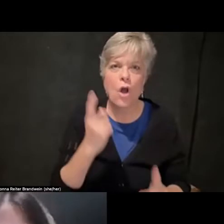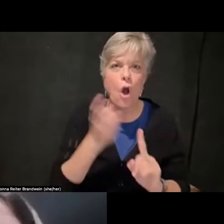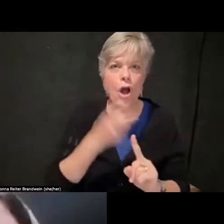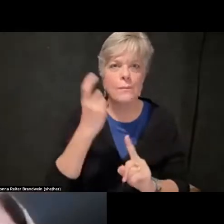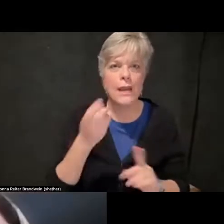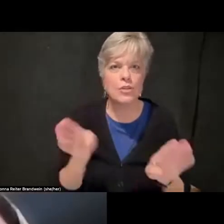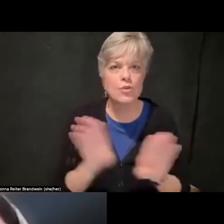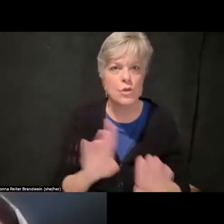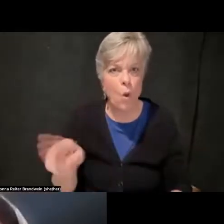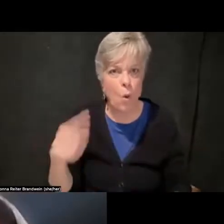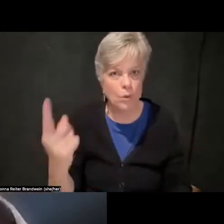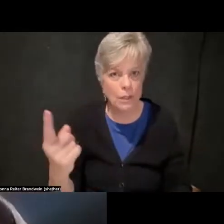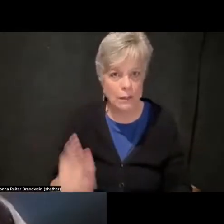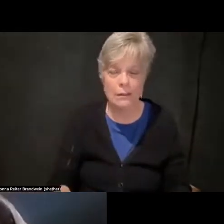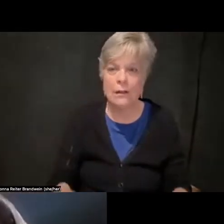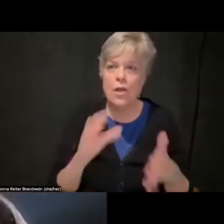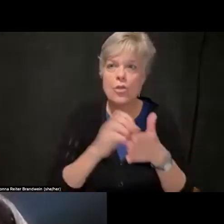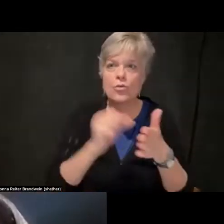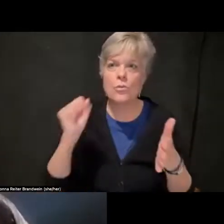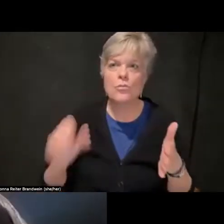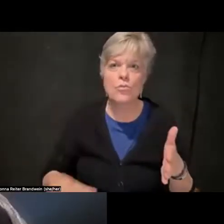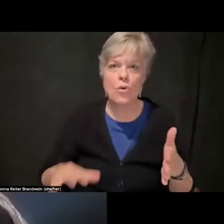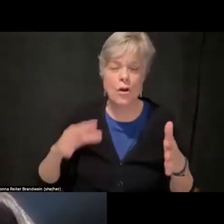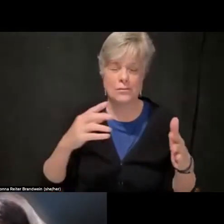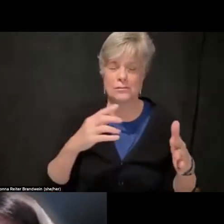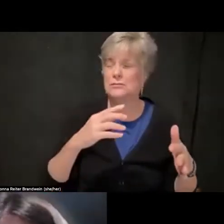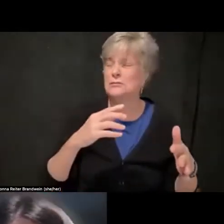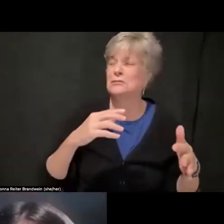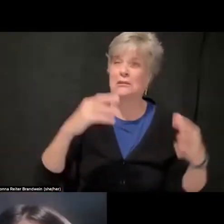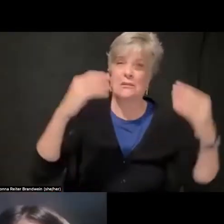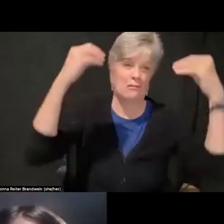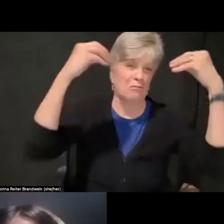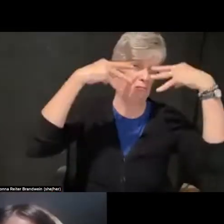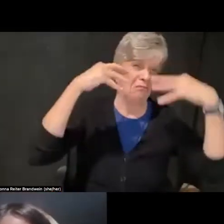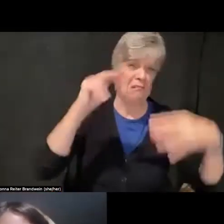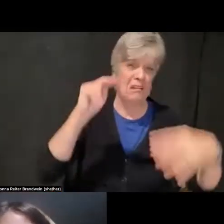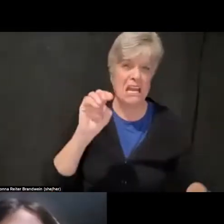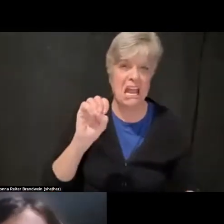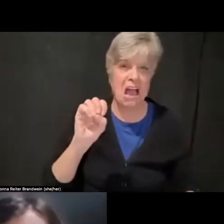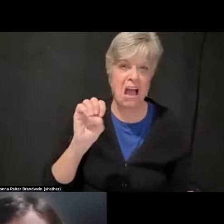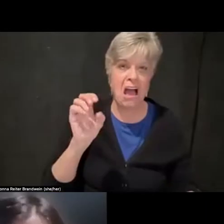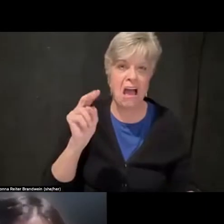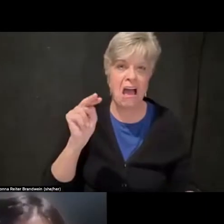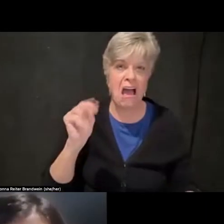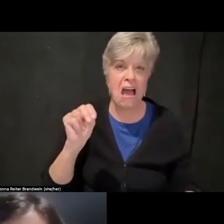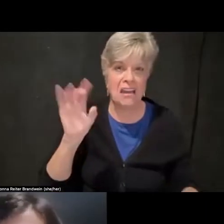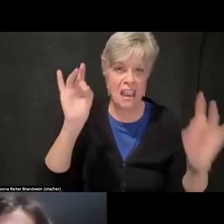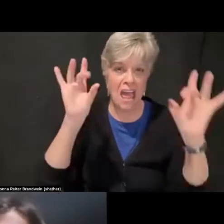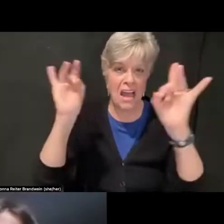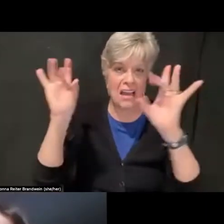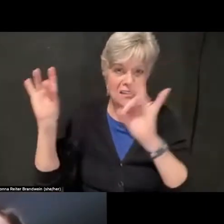the removal of fluorescent lighting, right? And then on the other end,